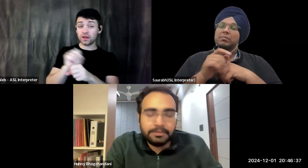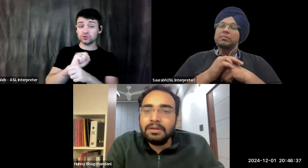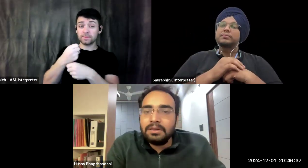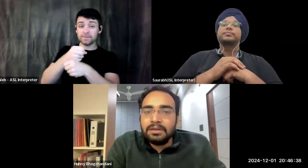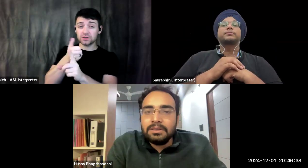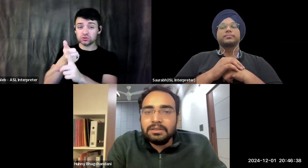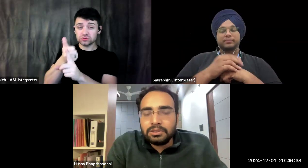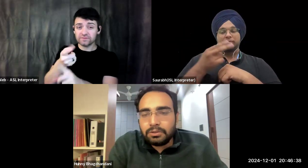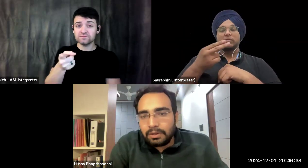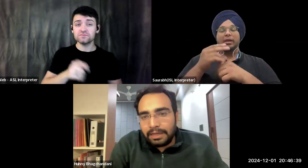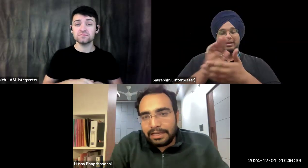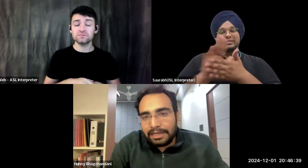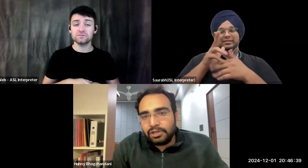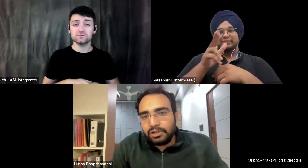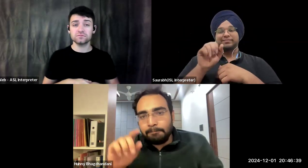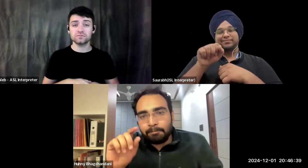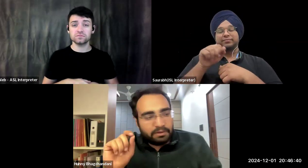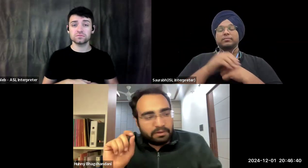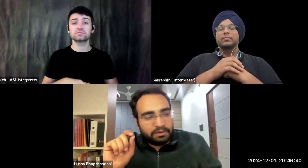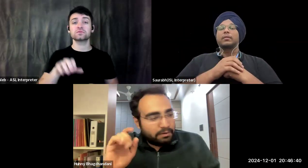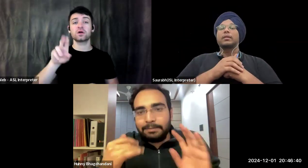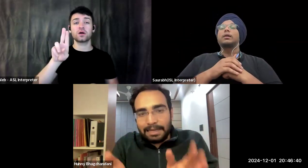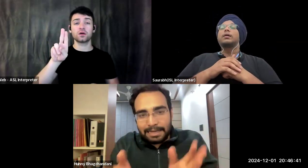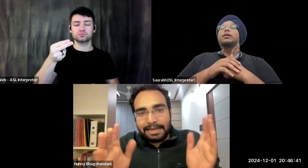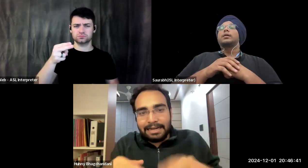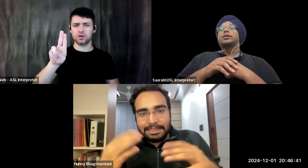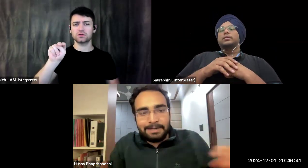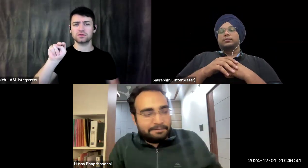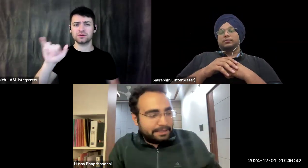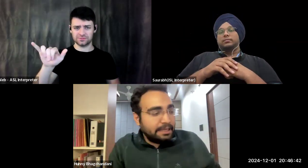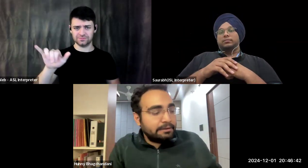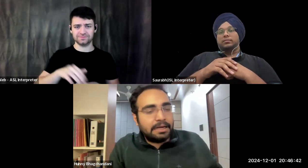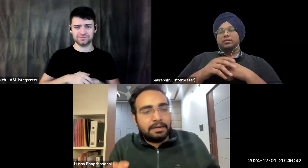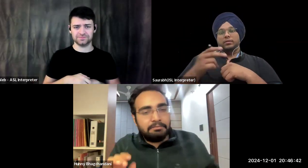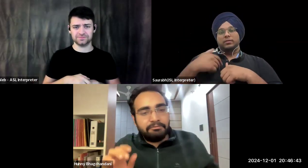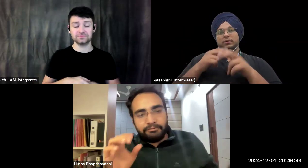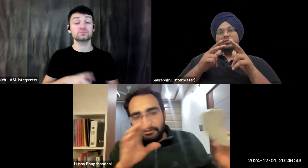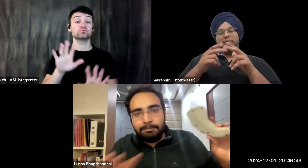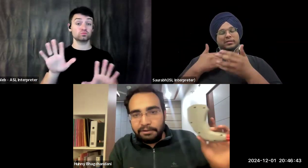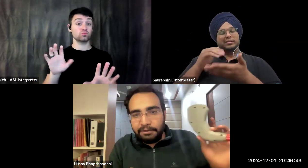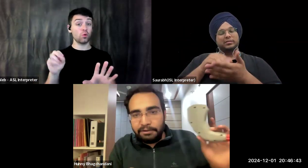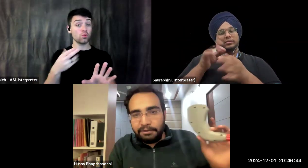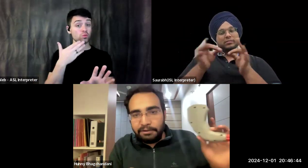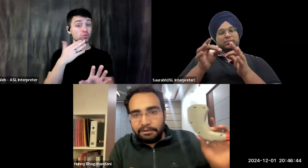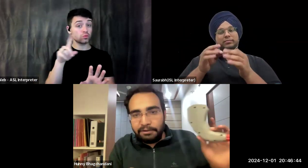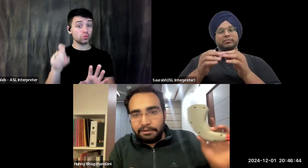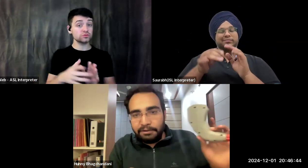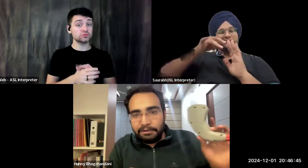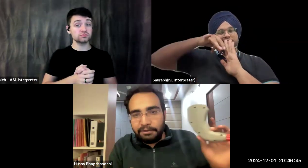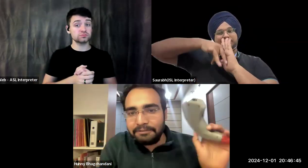[Hunny speaking] Sure, sir. So actually let me again explain everything in brief.